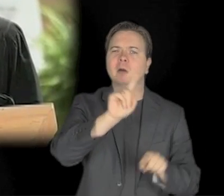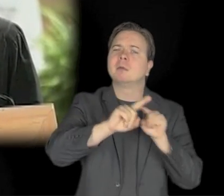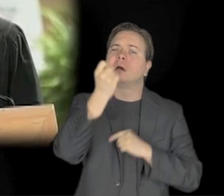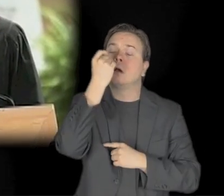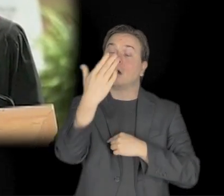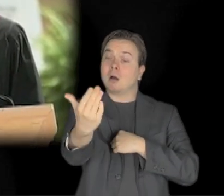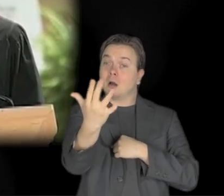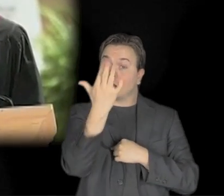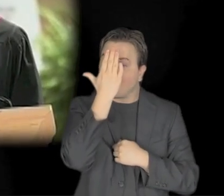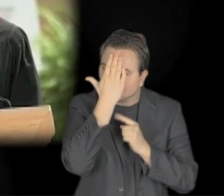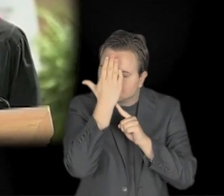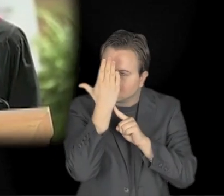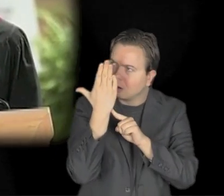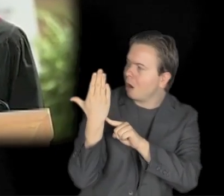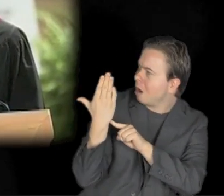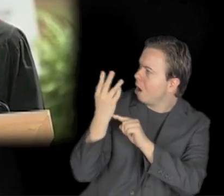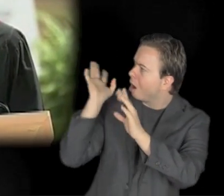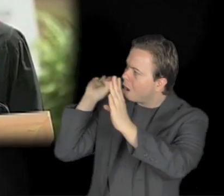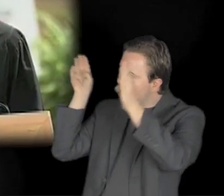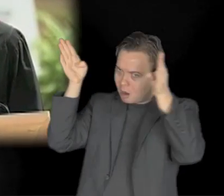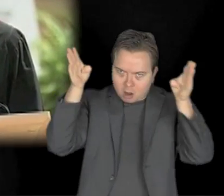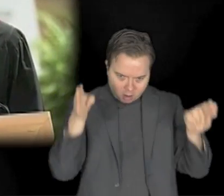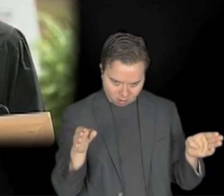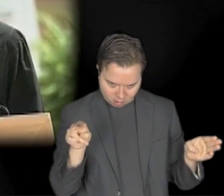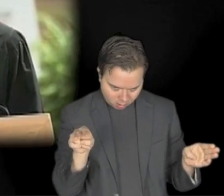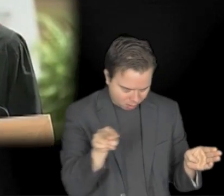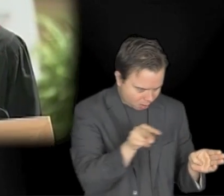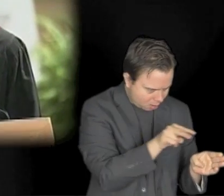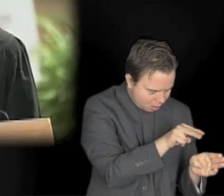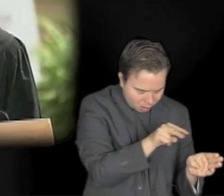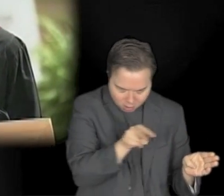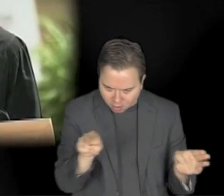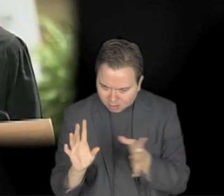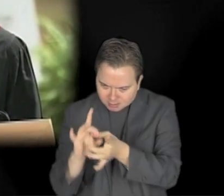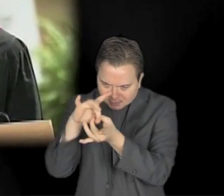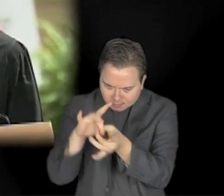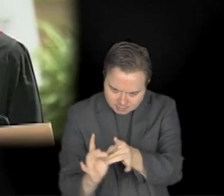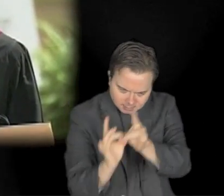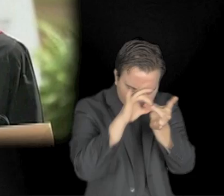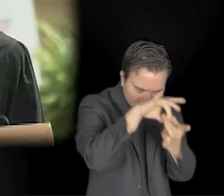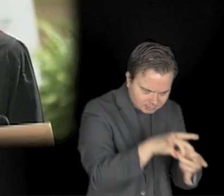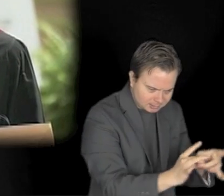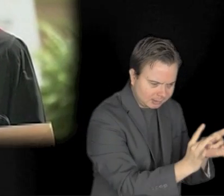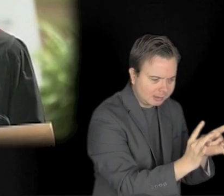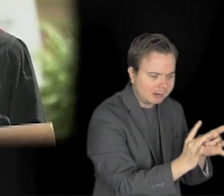Again, you can't connect the dots looking forward; you can only connect them looking backwards.